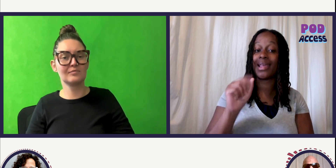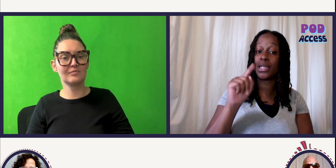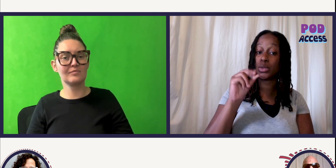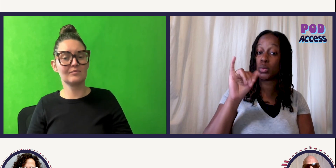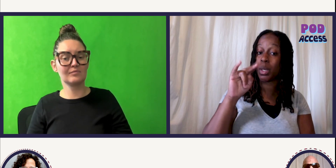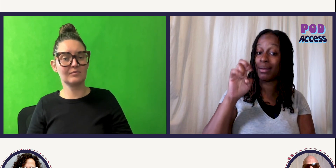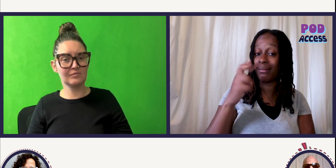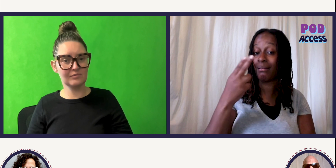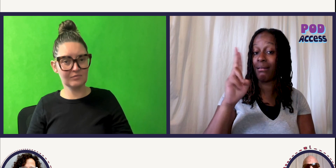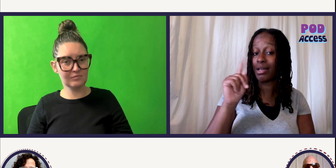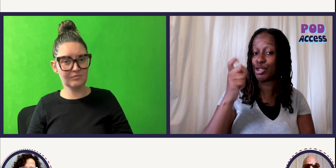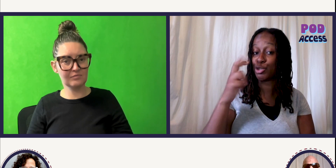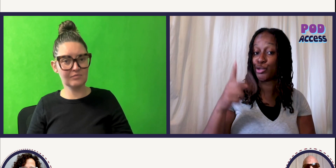Antoine Hunter From DeafWoke.